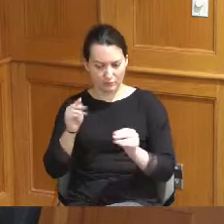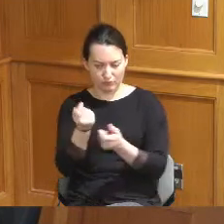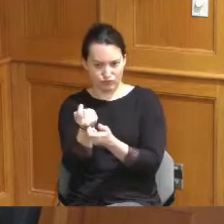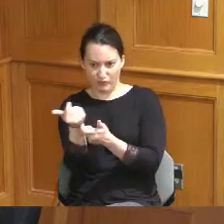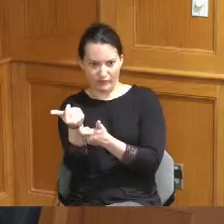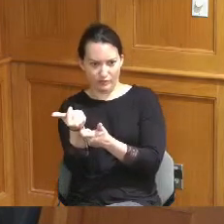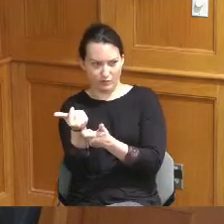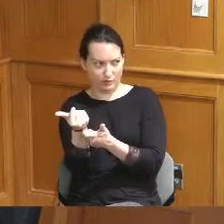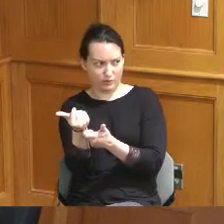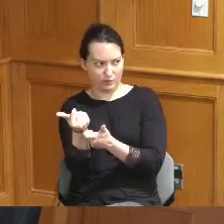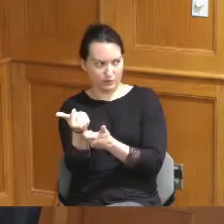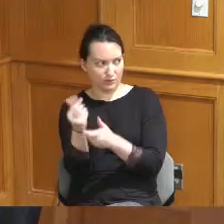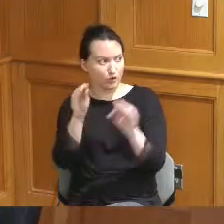chunks